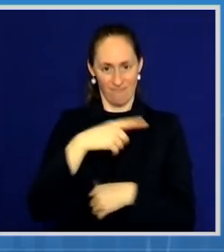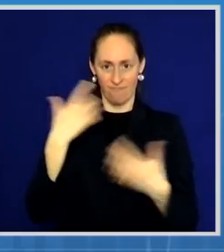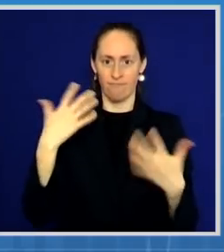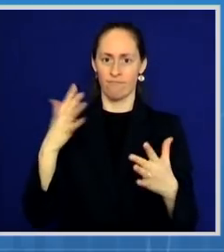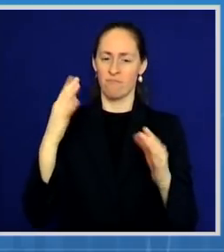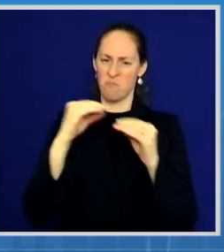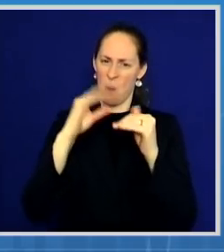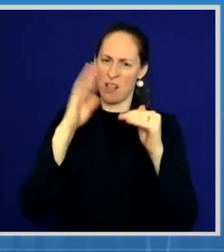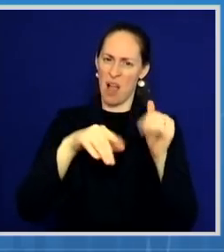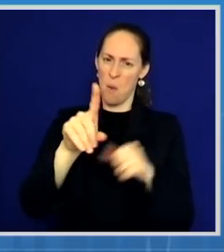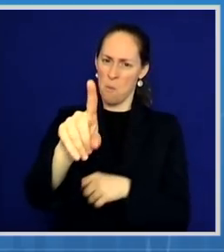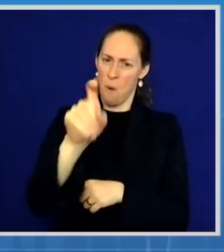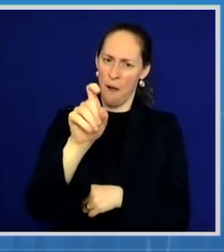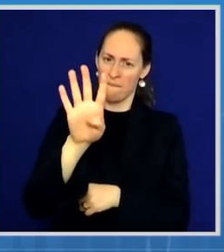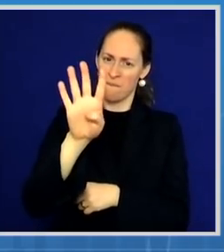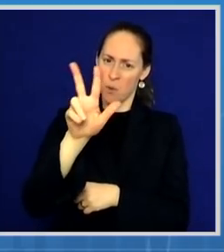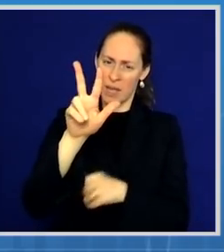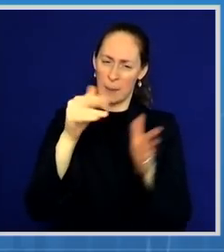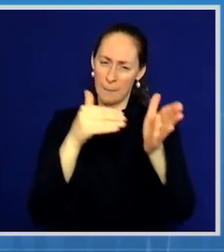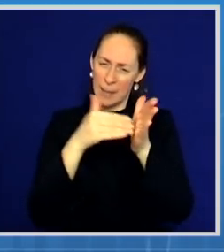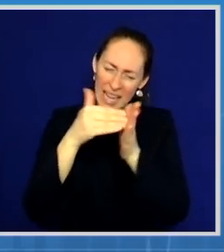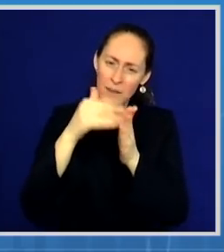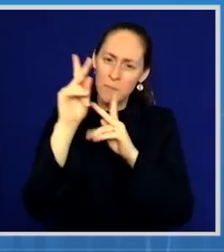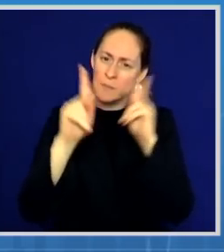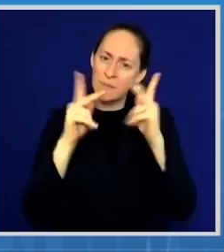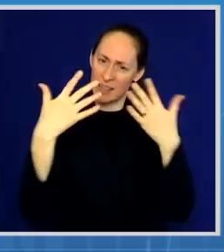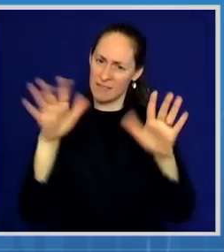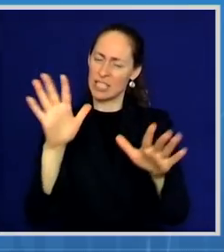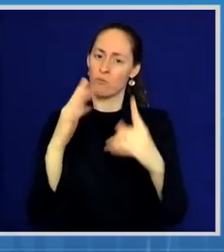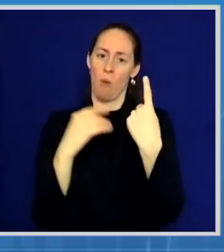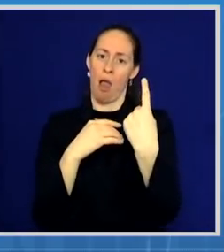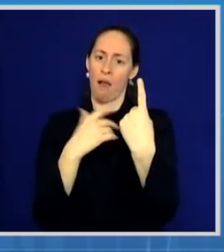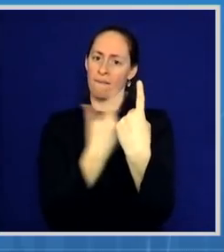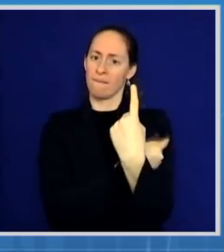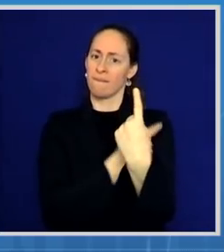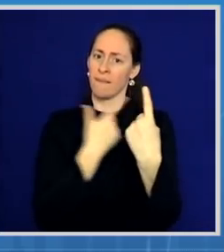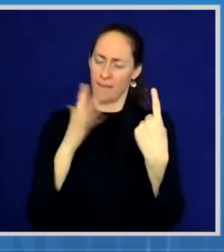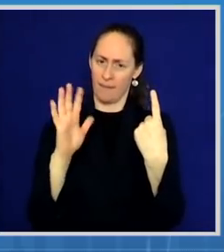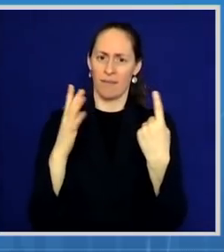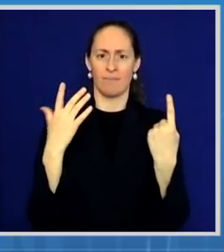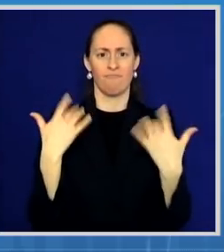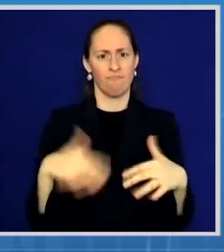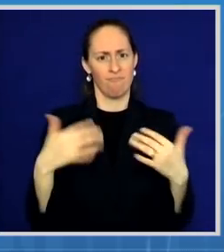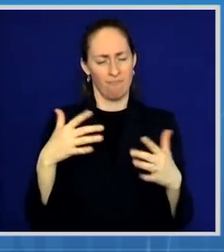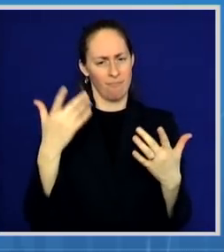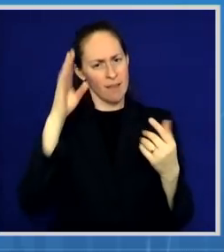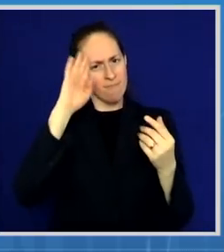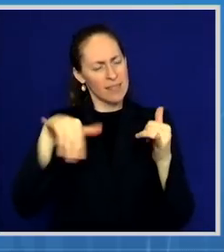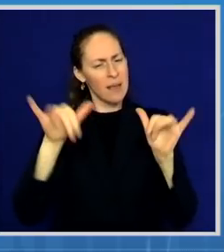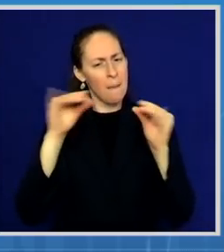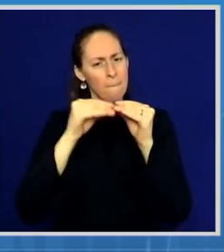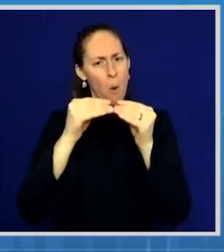I want to share a little bit more about how we're thinking about our work ahead. To help people protect themselves and the people they love,